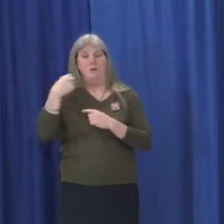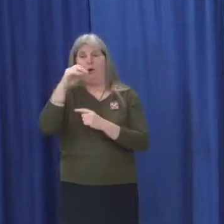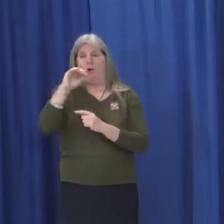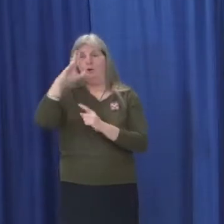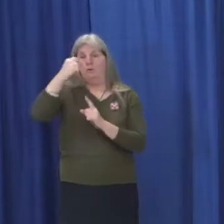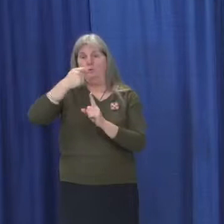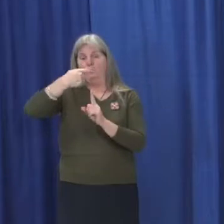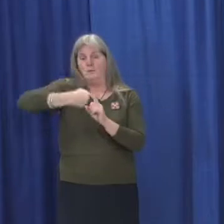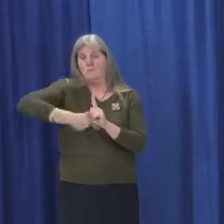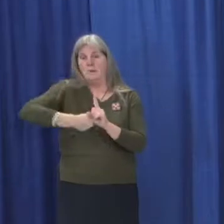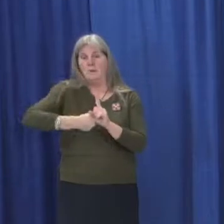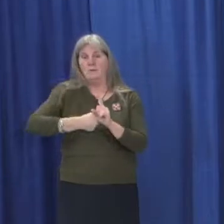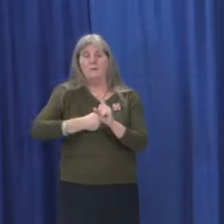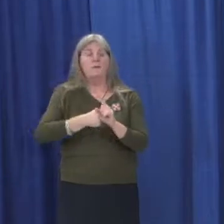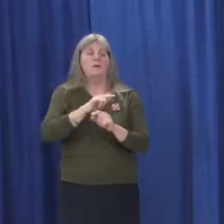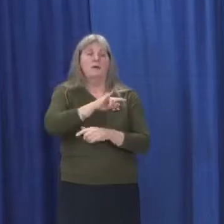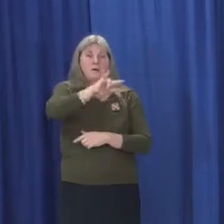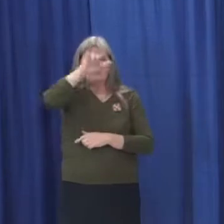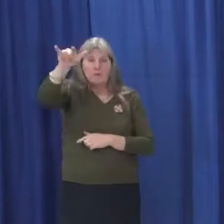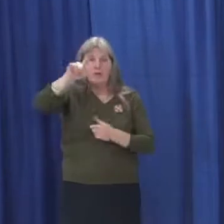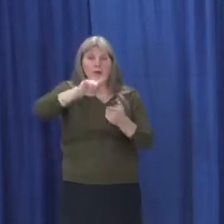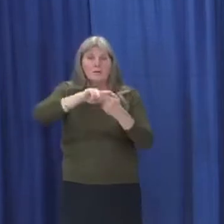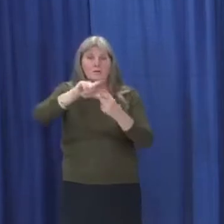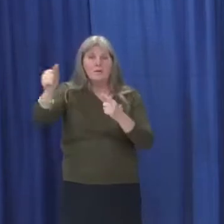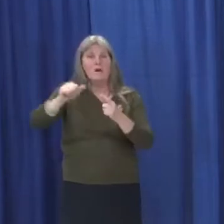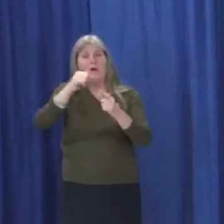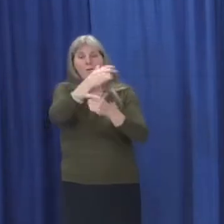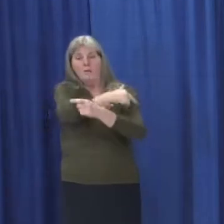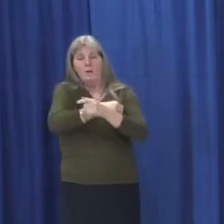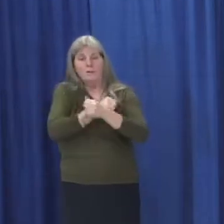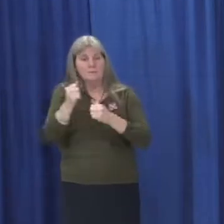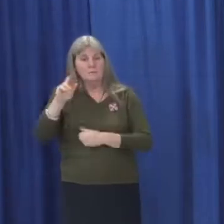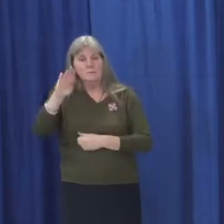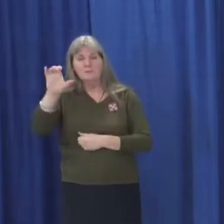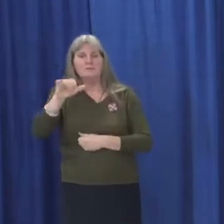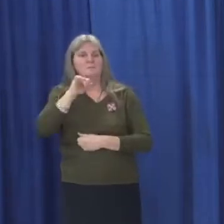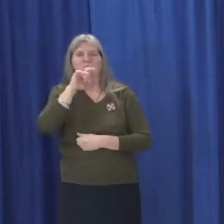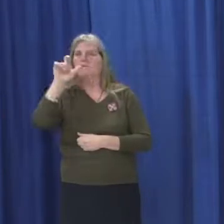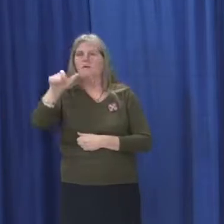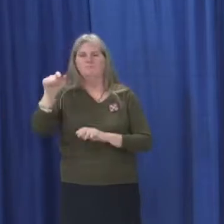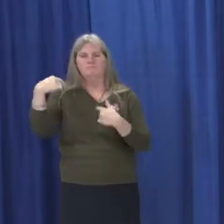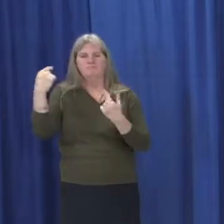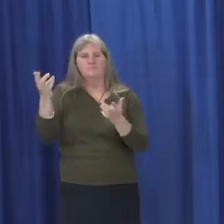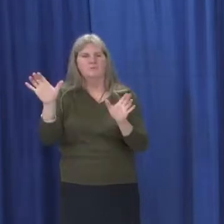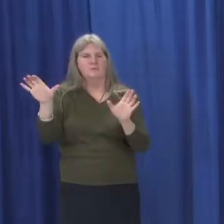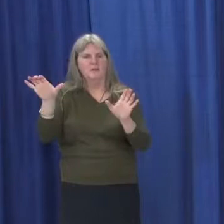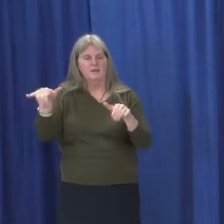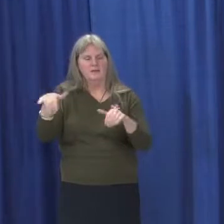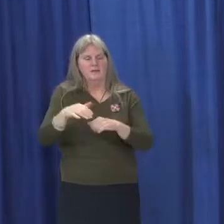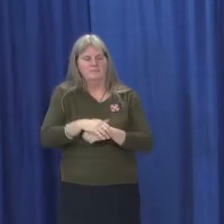the month of October. We are monitoring and responding